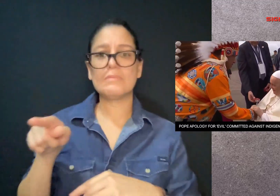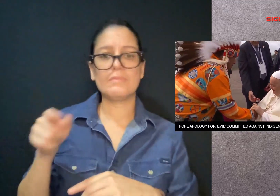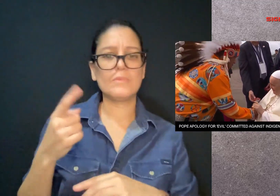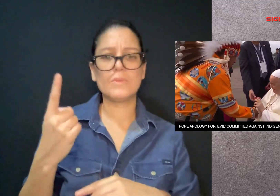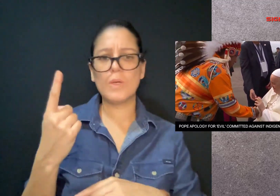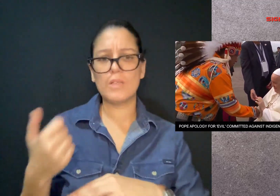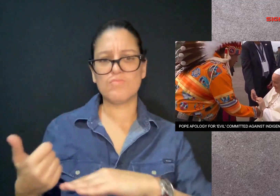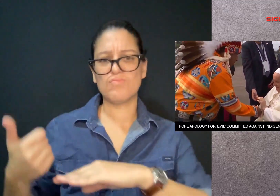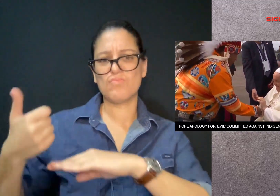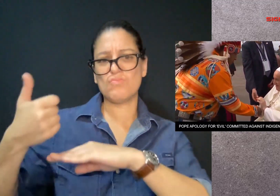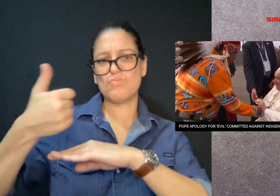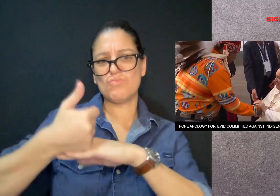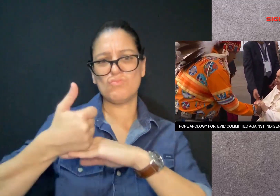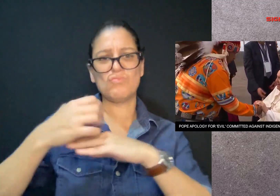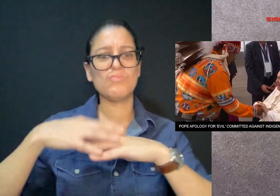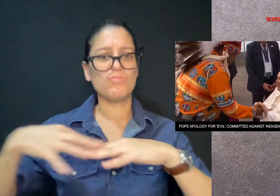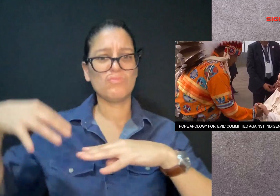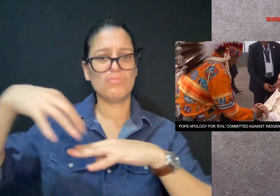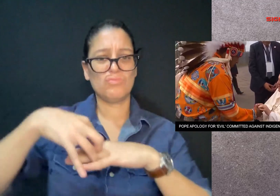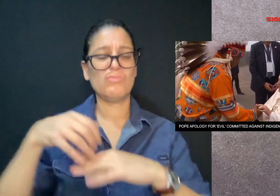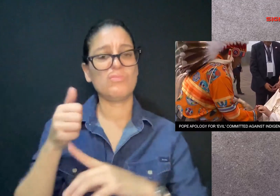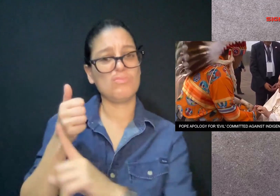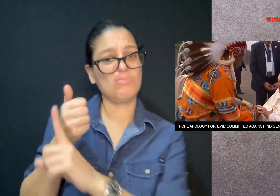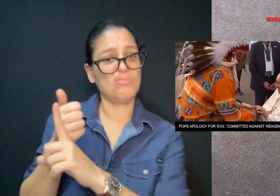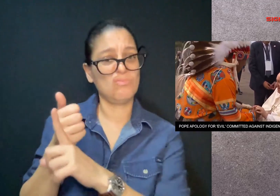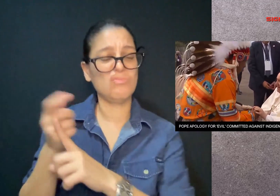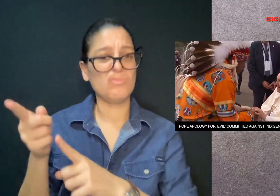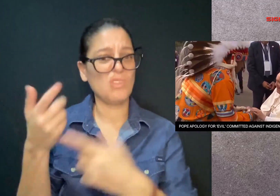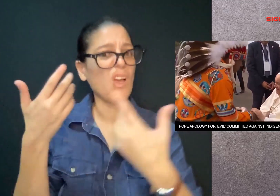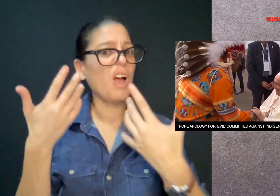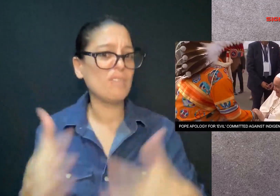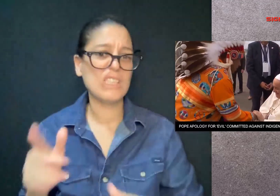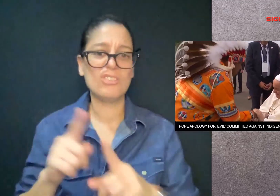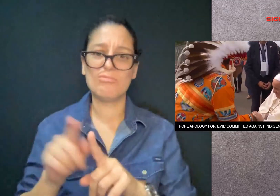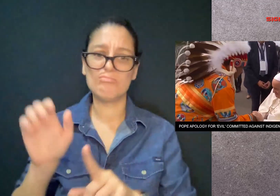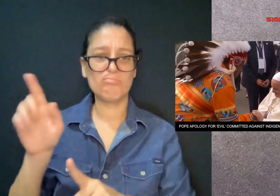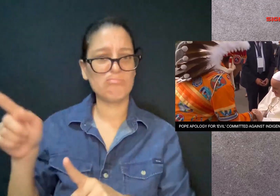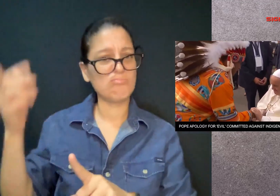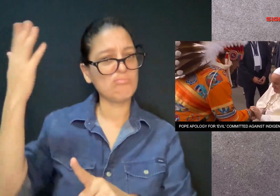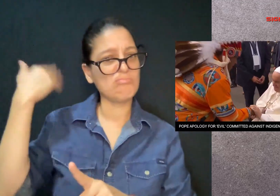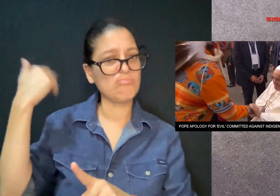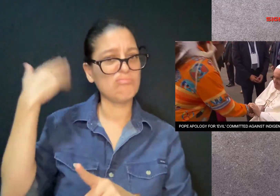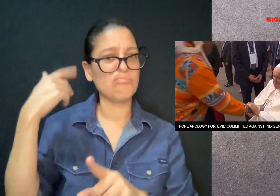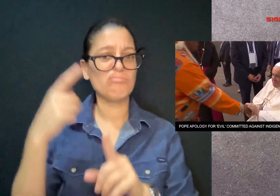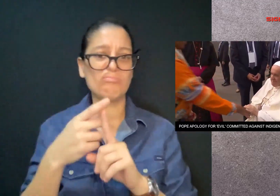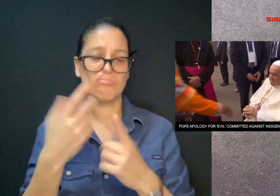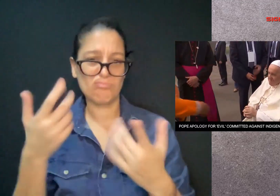after he begged Canada's indigenous people for forgiveness one of the indigenous chiefs